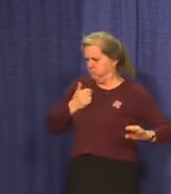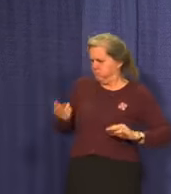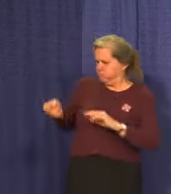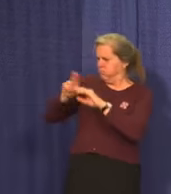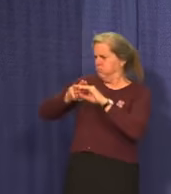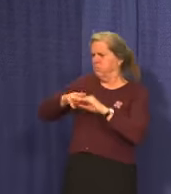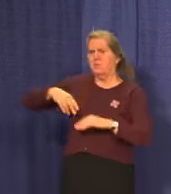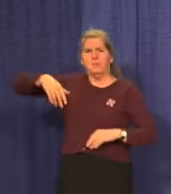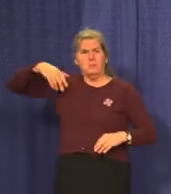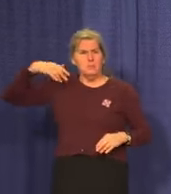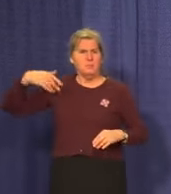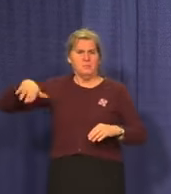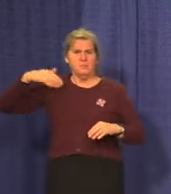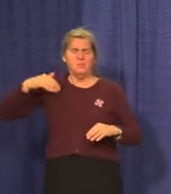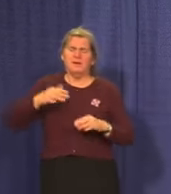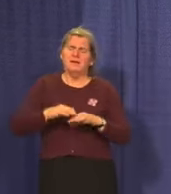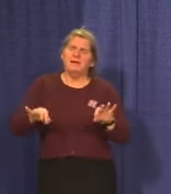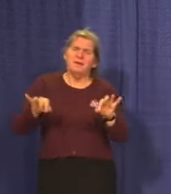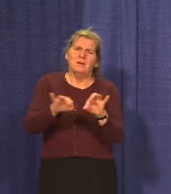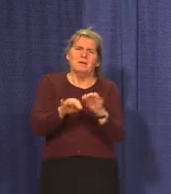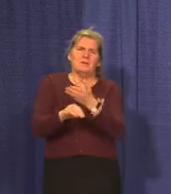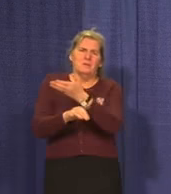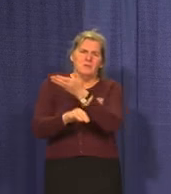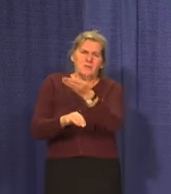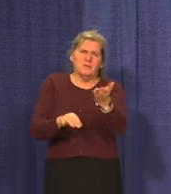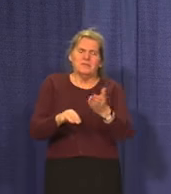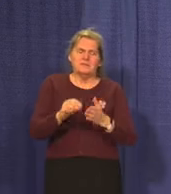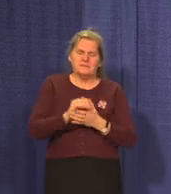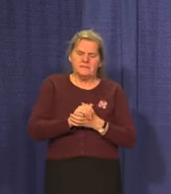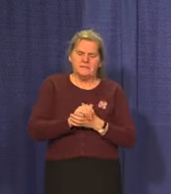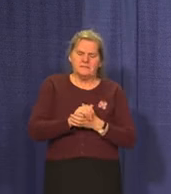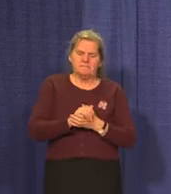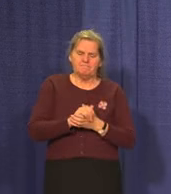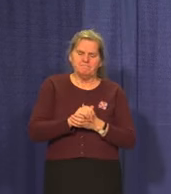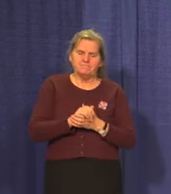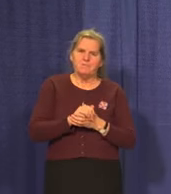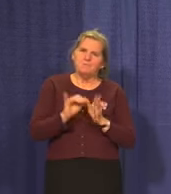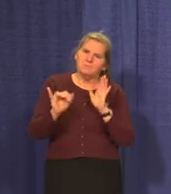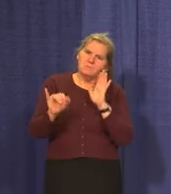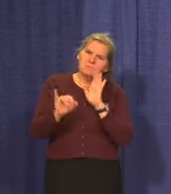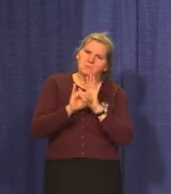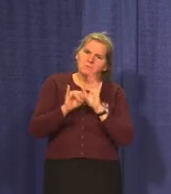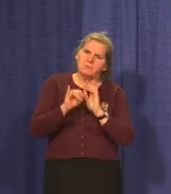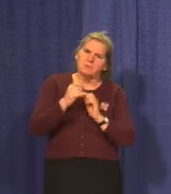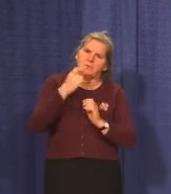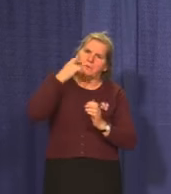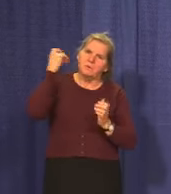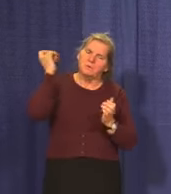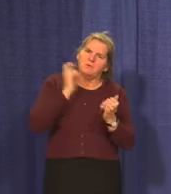IT REALLY IS THE UPMOST IMPORTANCE TO TAKE YOUR SYMPTOMS SERIOUSLY. AND THE CHANCE OF AN ILLNESS,